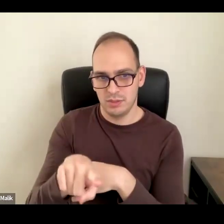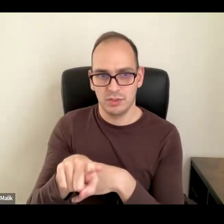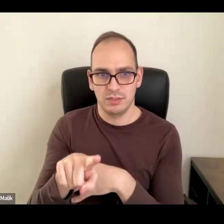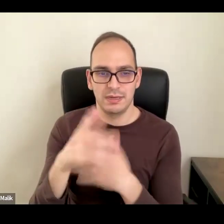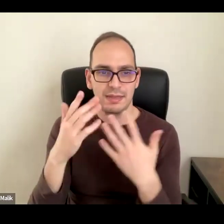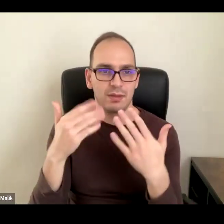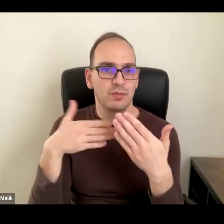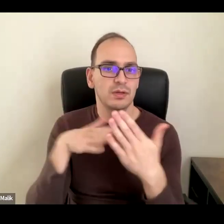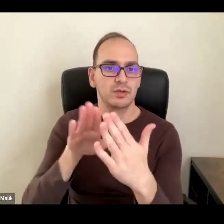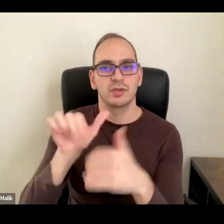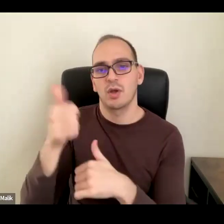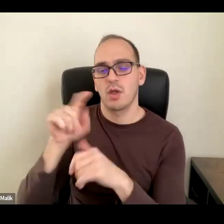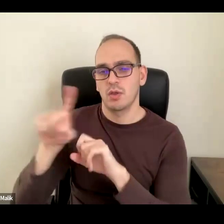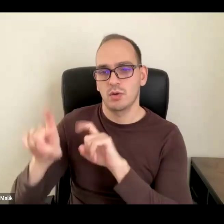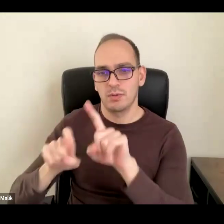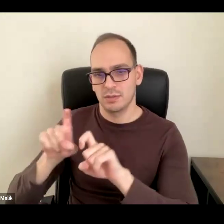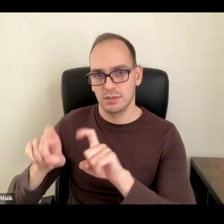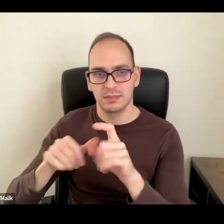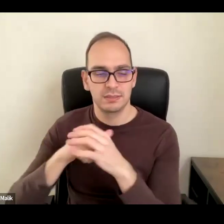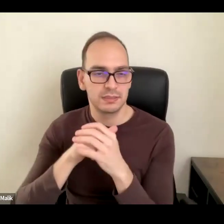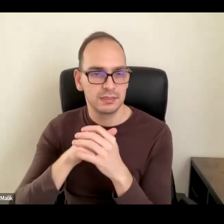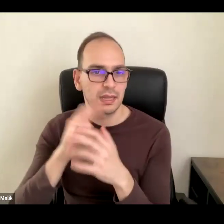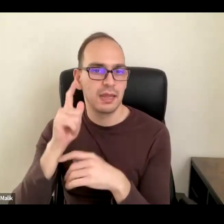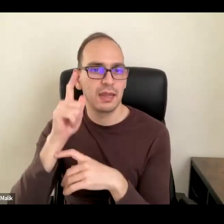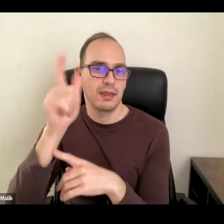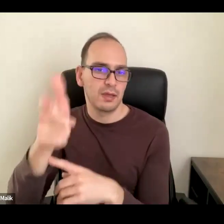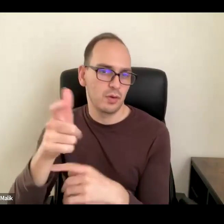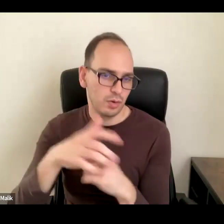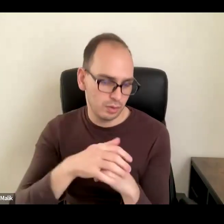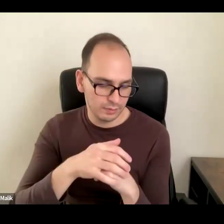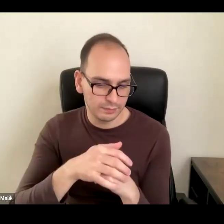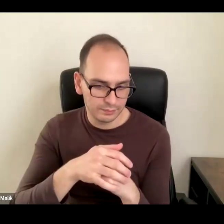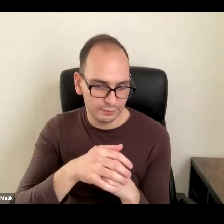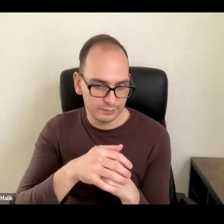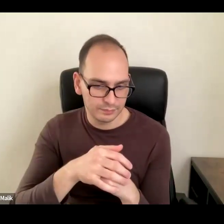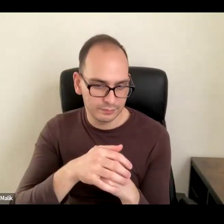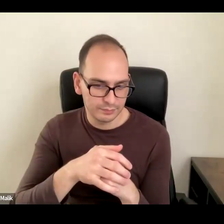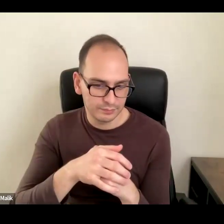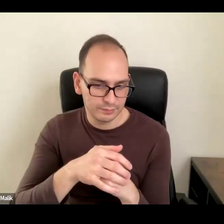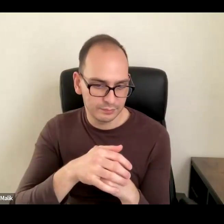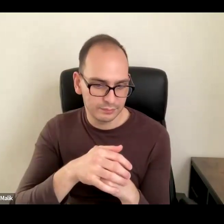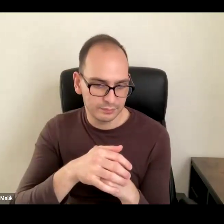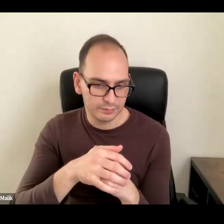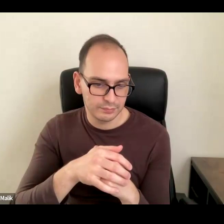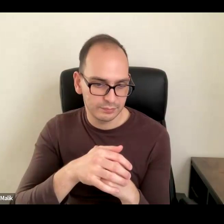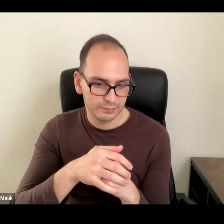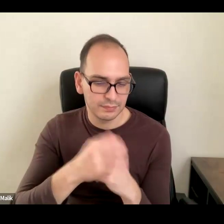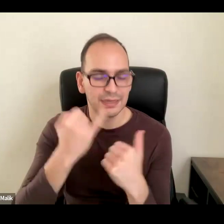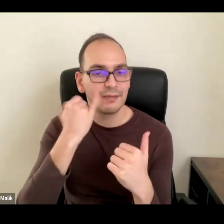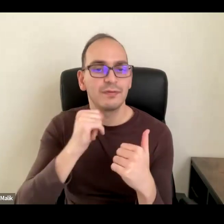to address your other questions later on either if we didn't get to your question, you can send it to